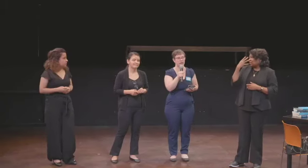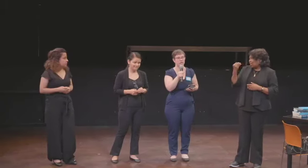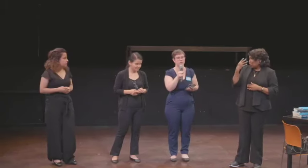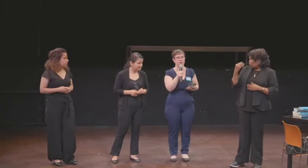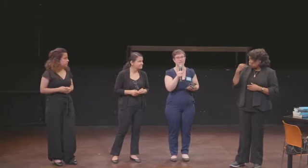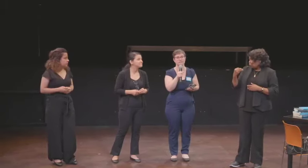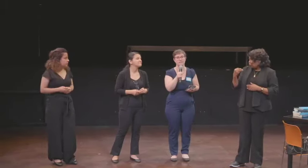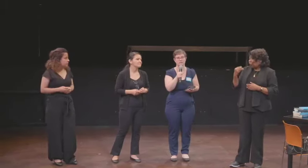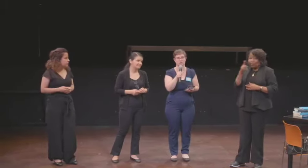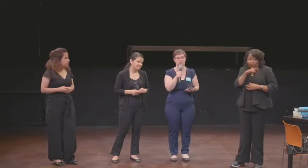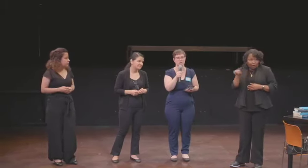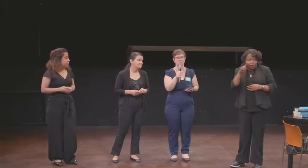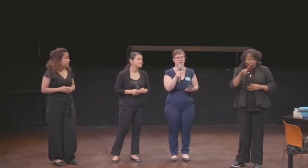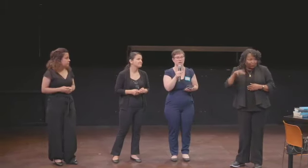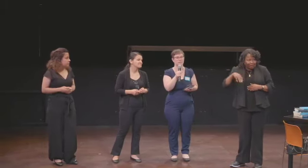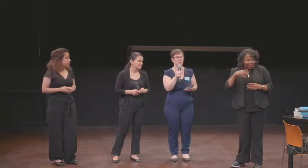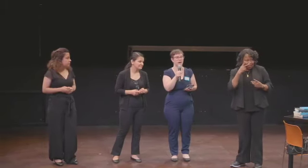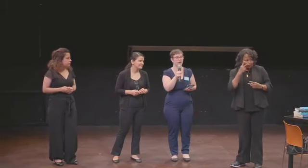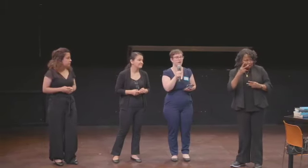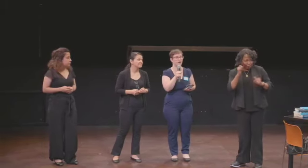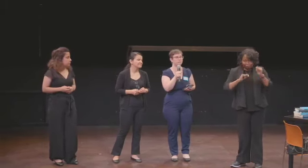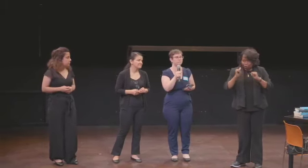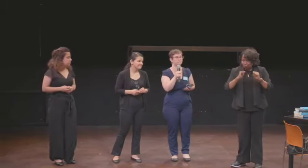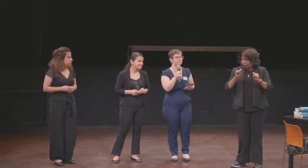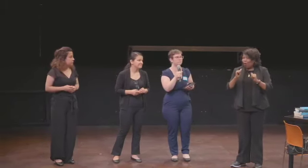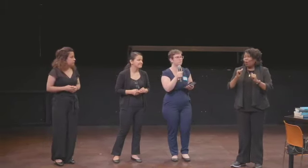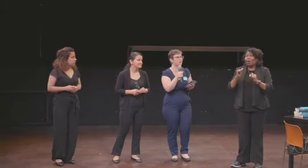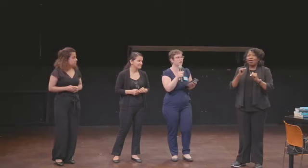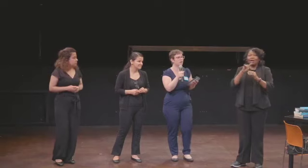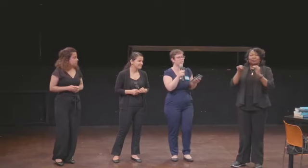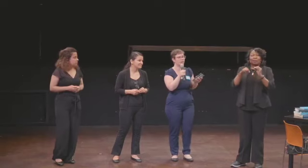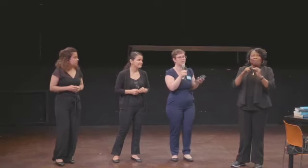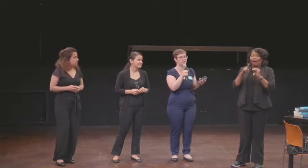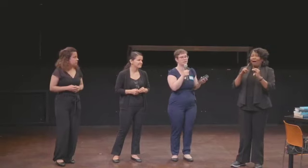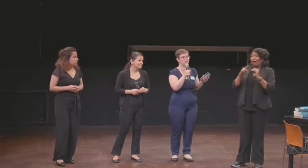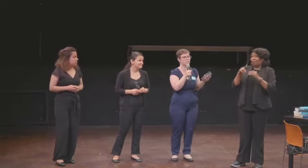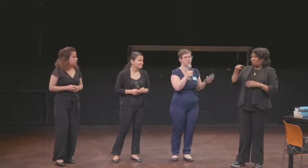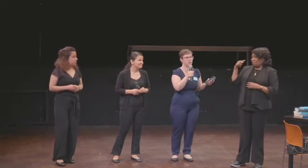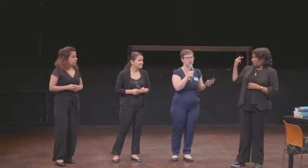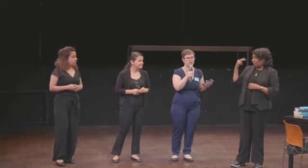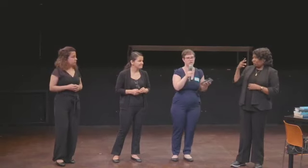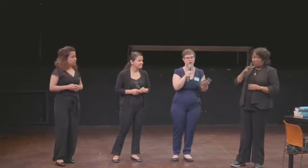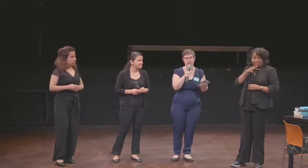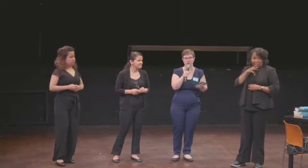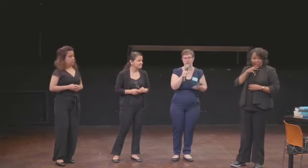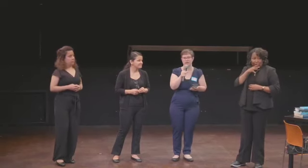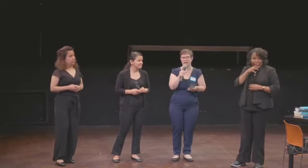and those who haven't seen the show it's about a Mexican mother and daughter,